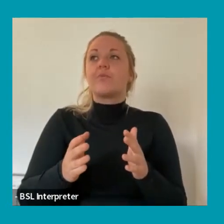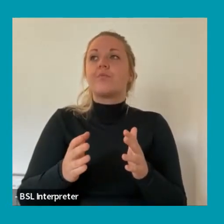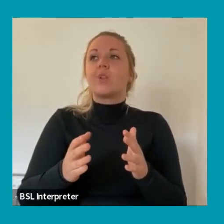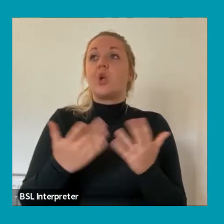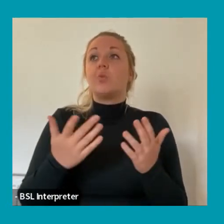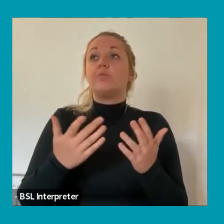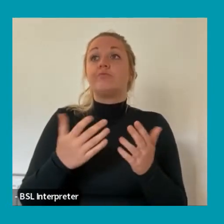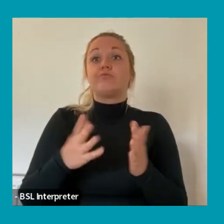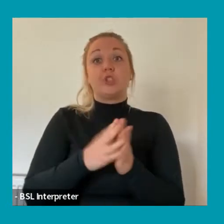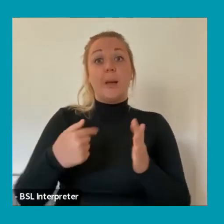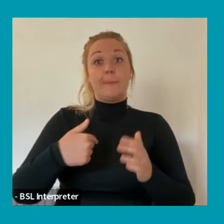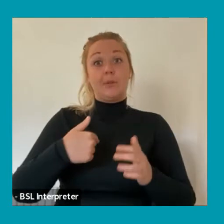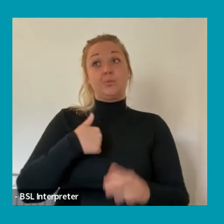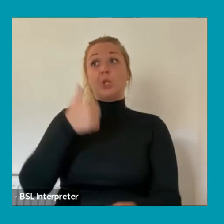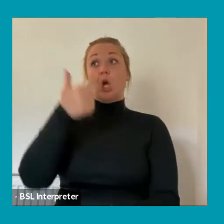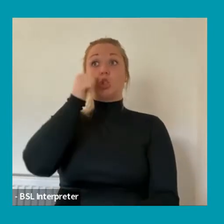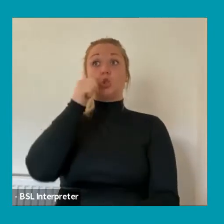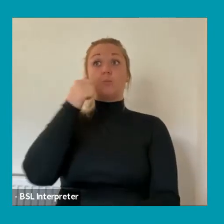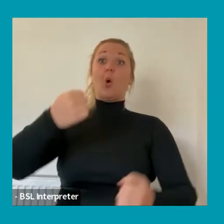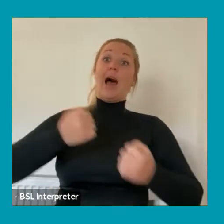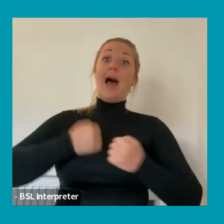What our candidates would find really useful would be to have a